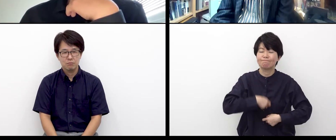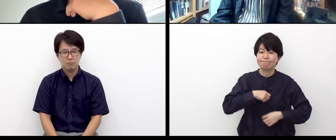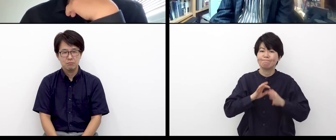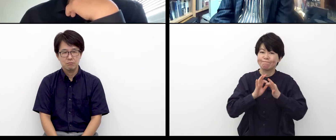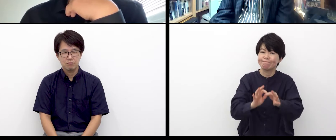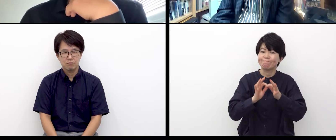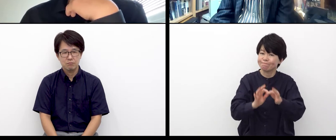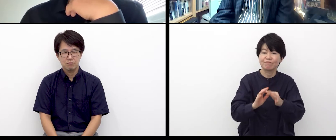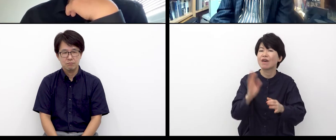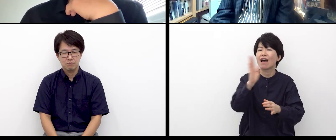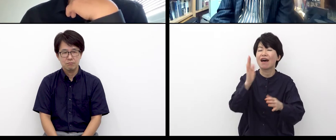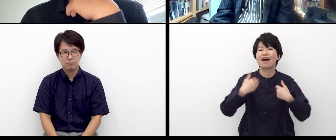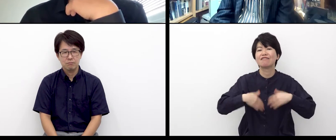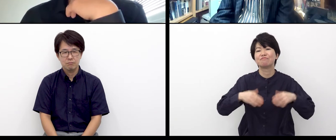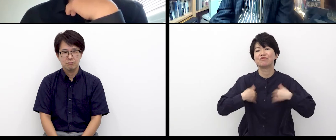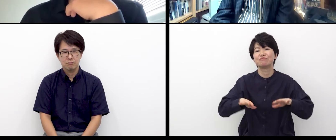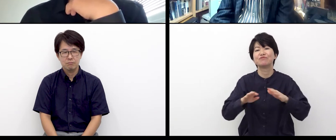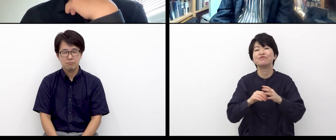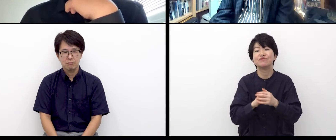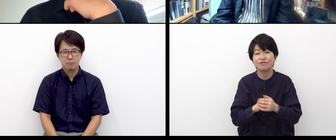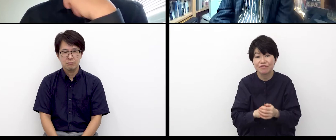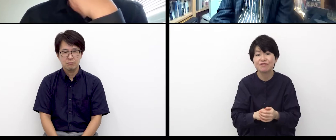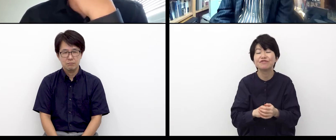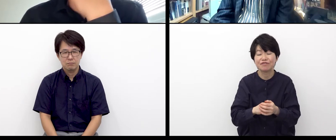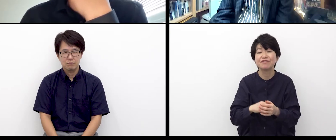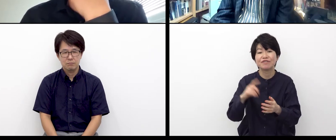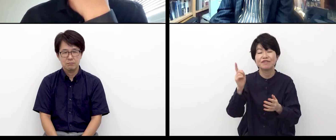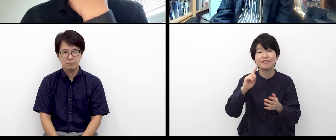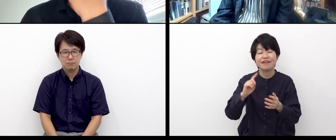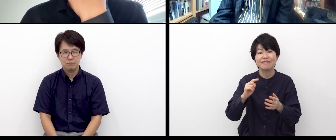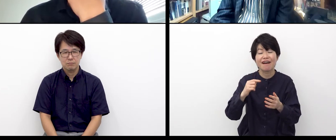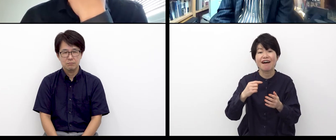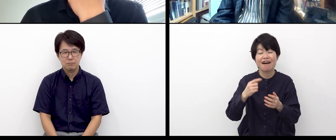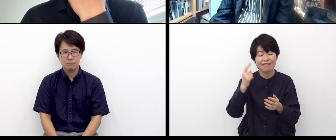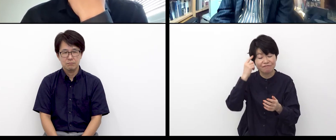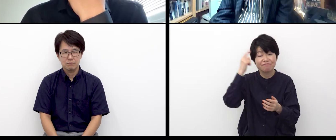I think we can expect art to have an effect as a catalyst to inspire each other.